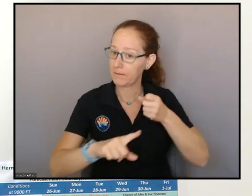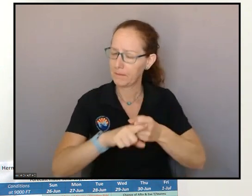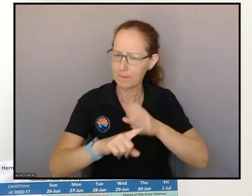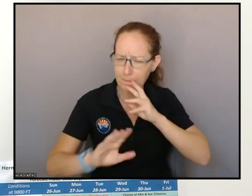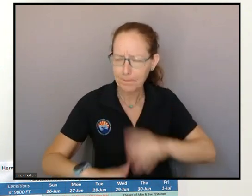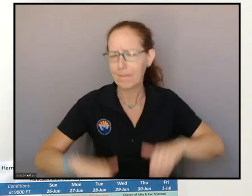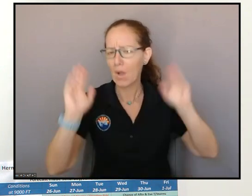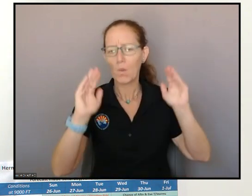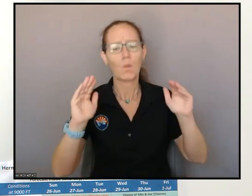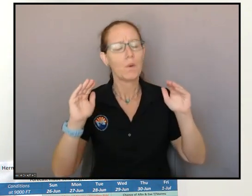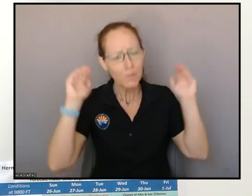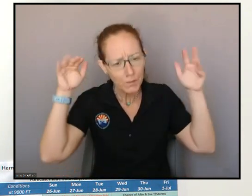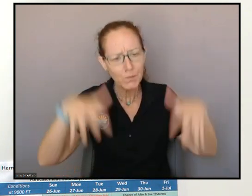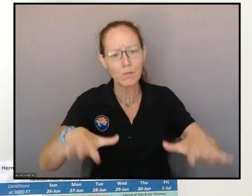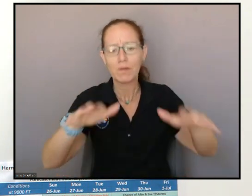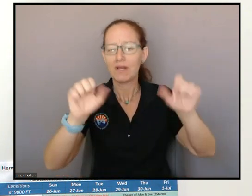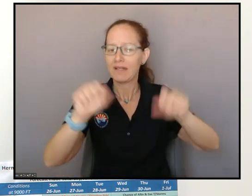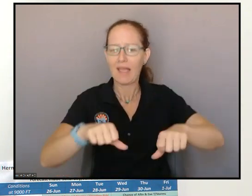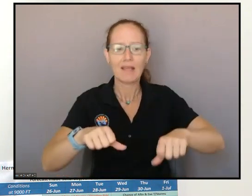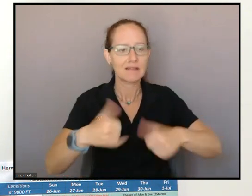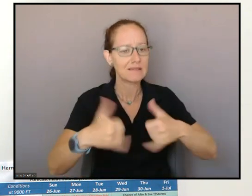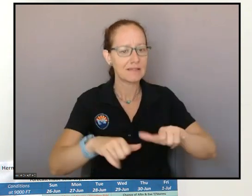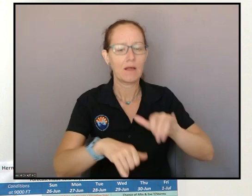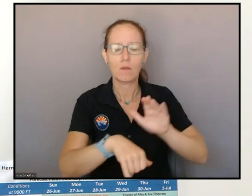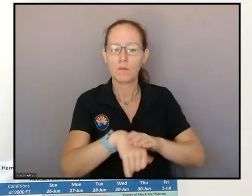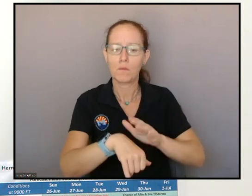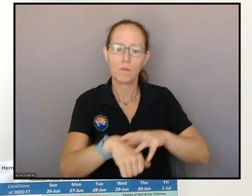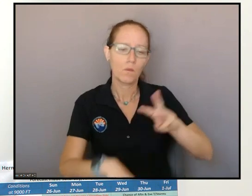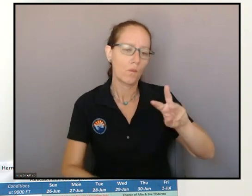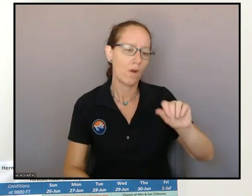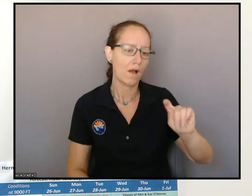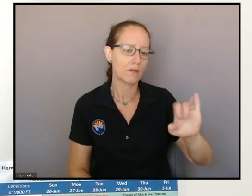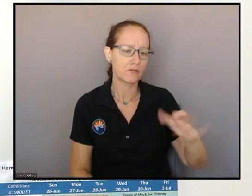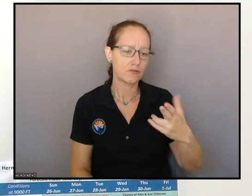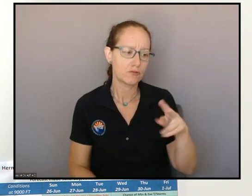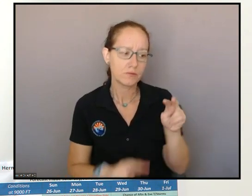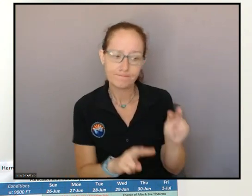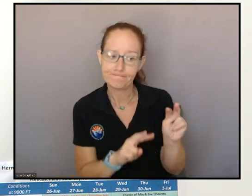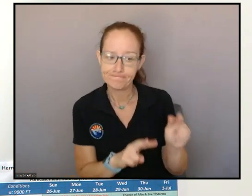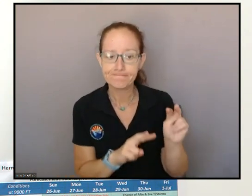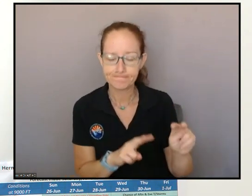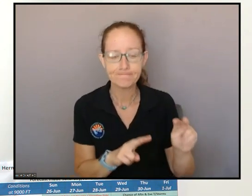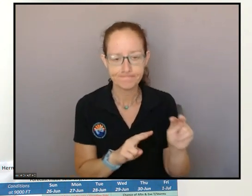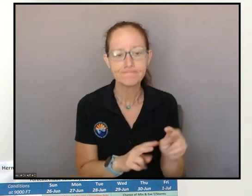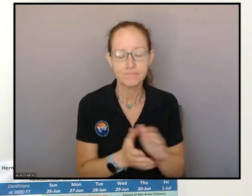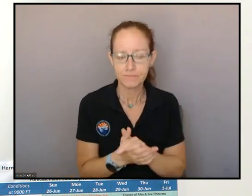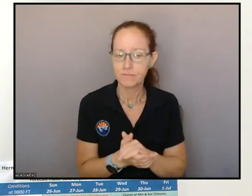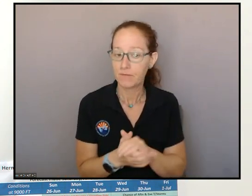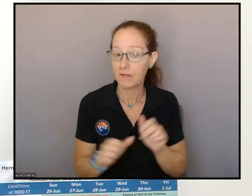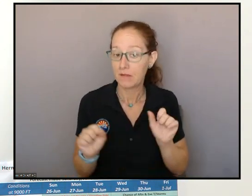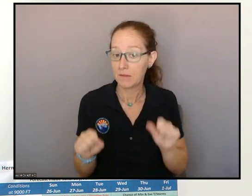Flood Watch in effect. So it's possible by this afternoon we can generate some of those heavier showers and